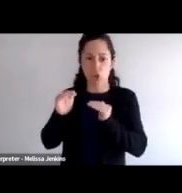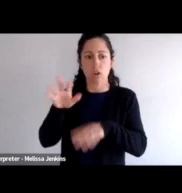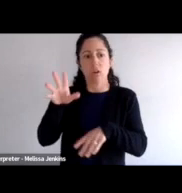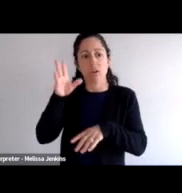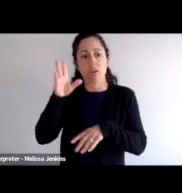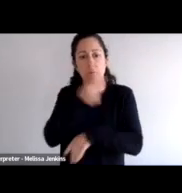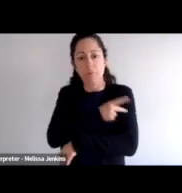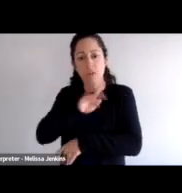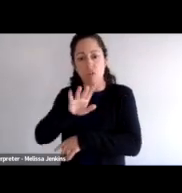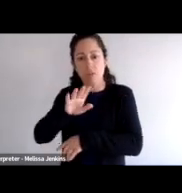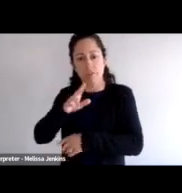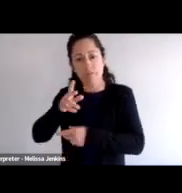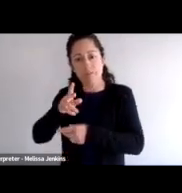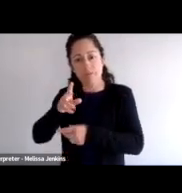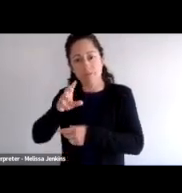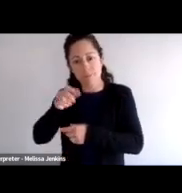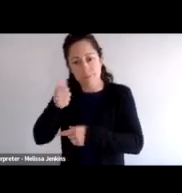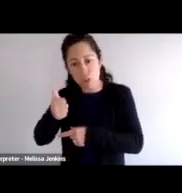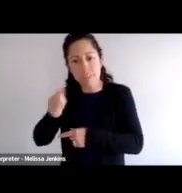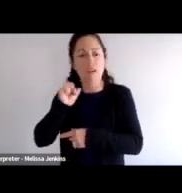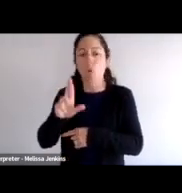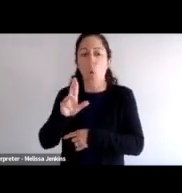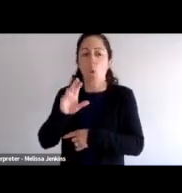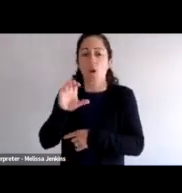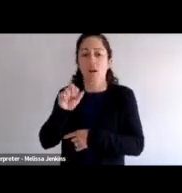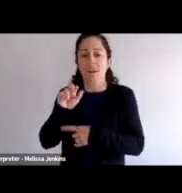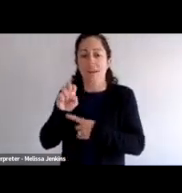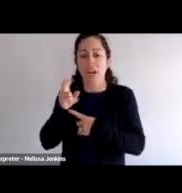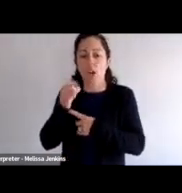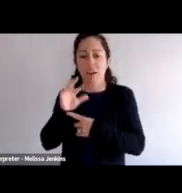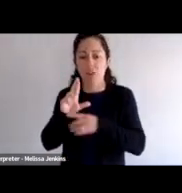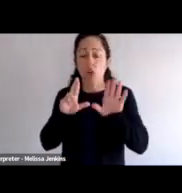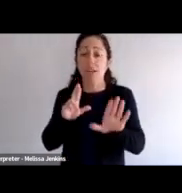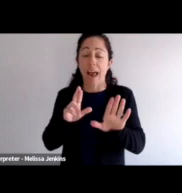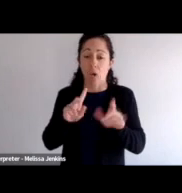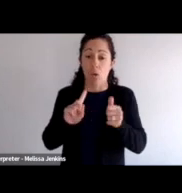I want to take this opportunity right now to apologize to your community for the use of the